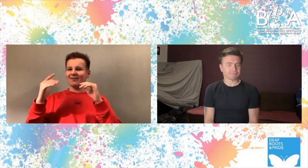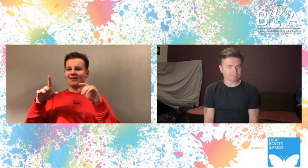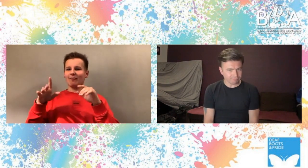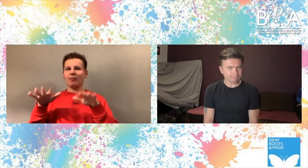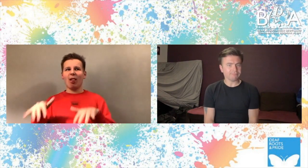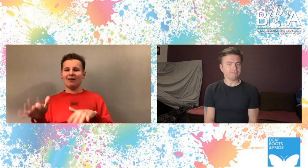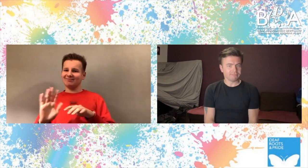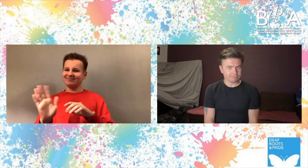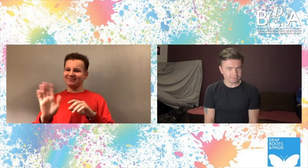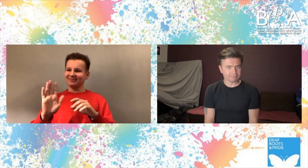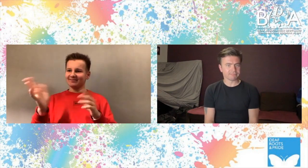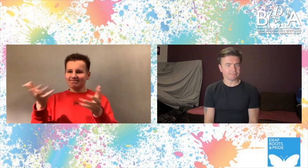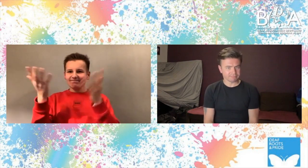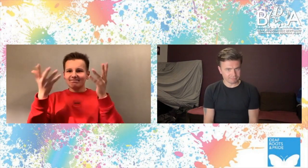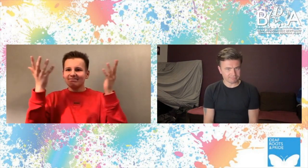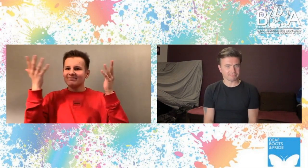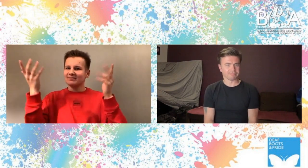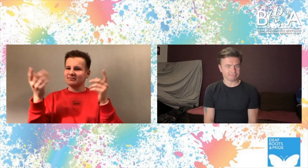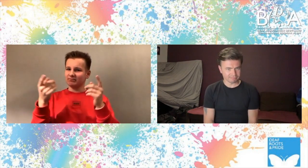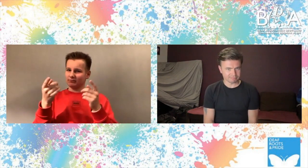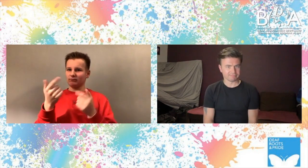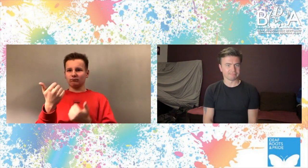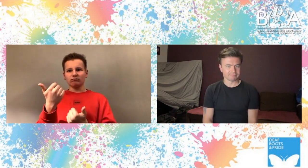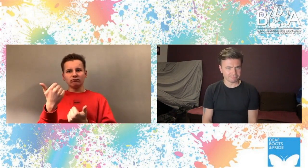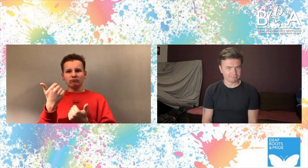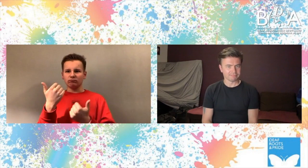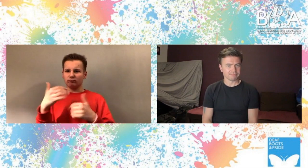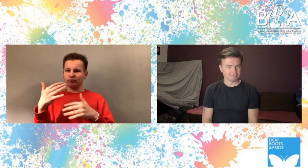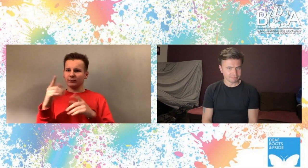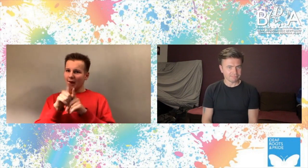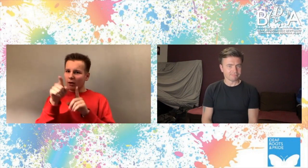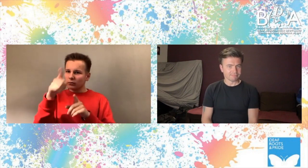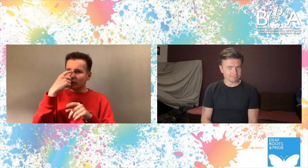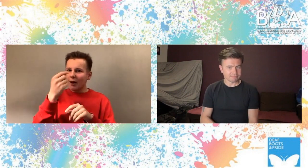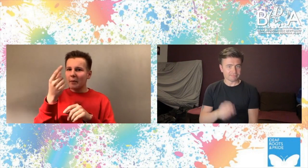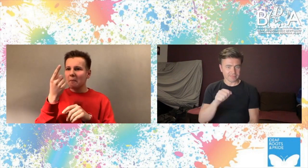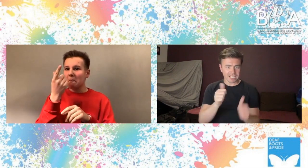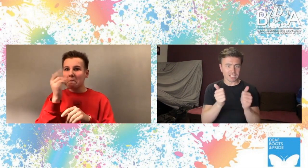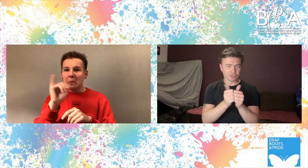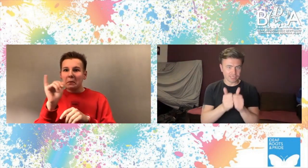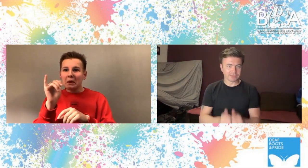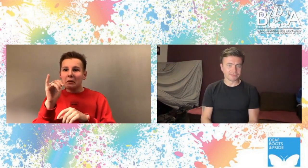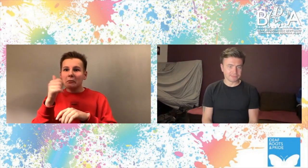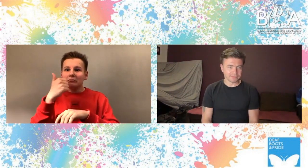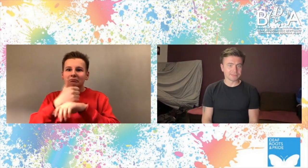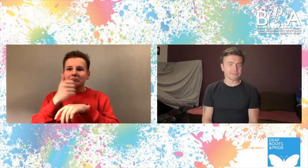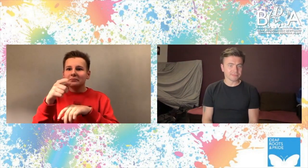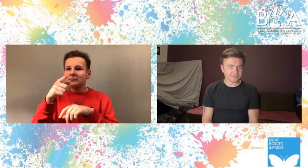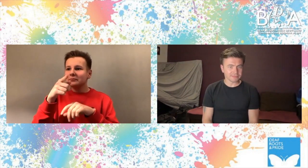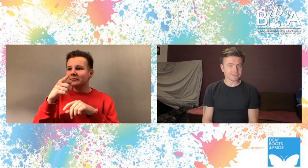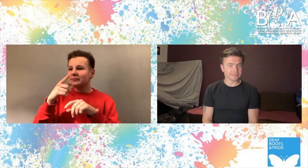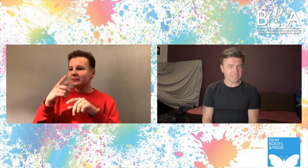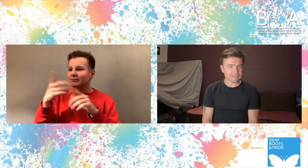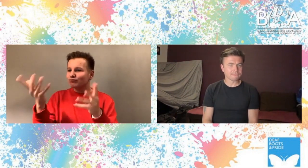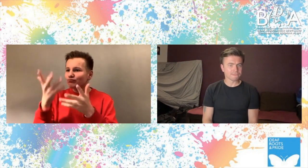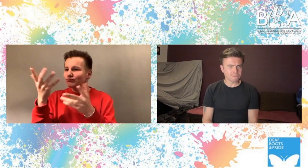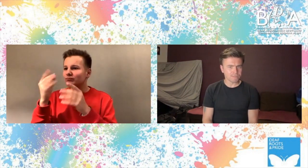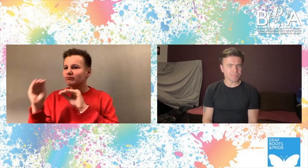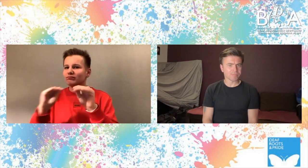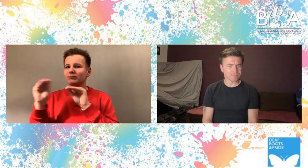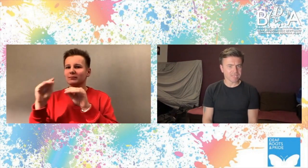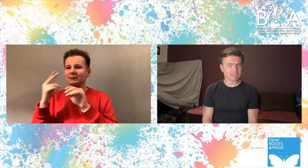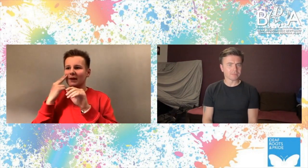strive for equality now. It could be that young Deaf people feel encouraged